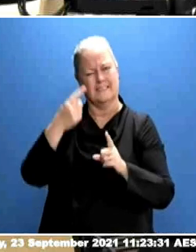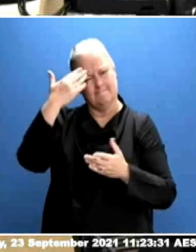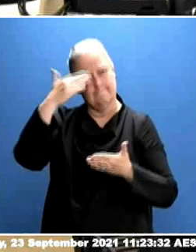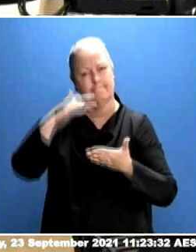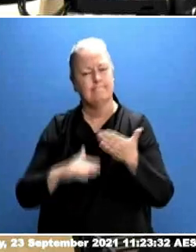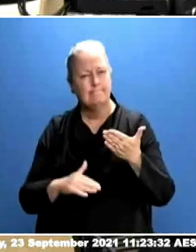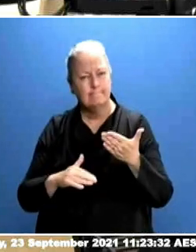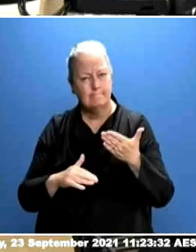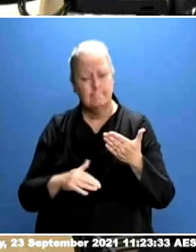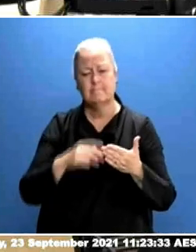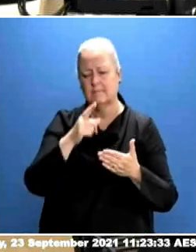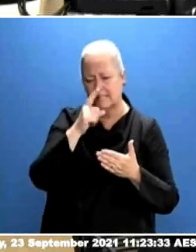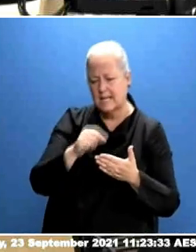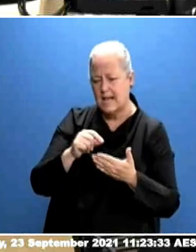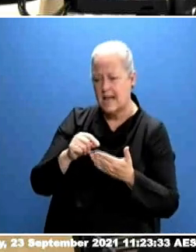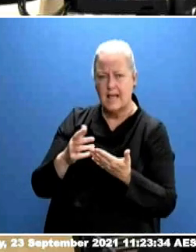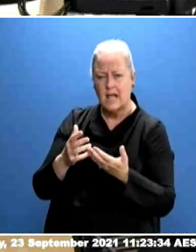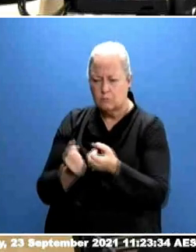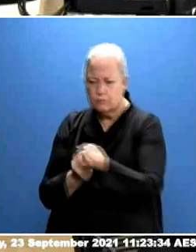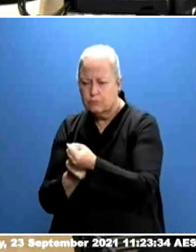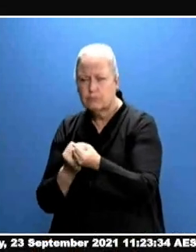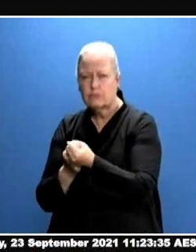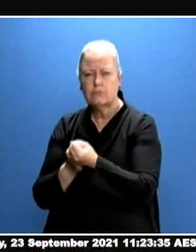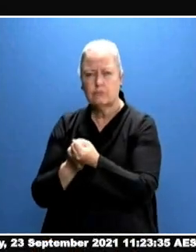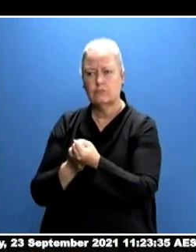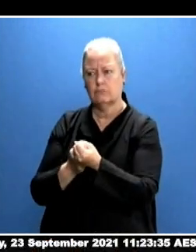to provide guidance and intervention ..... At the Centre.